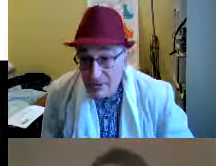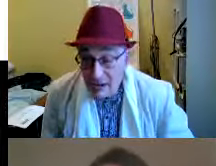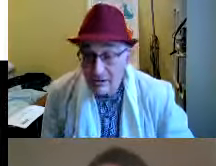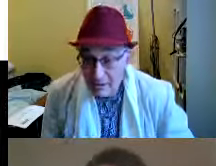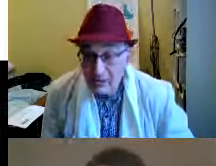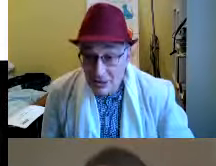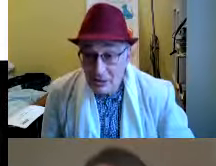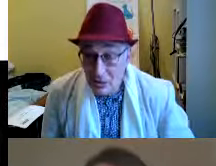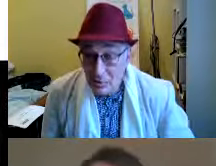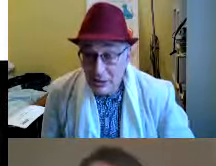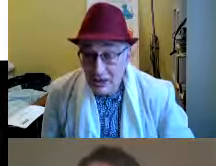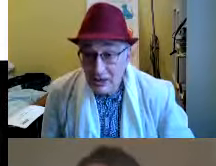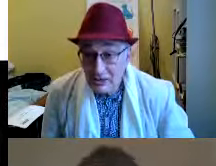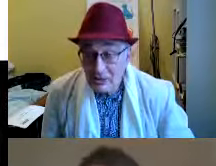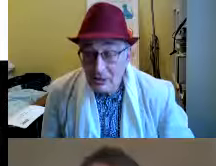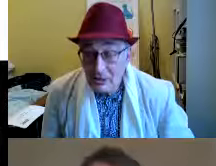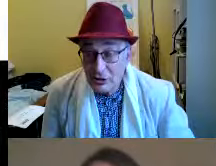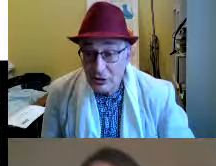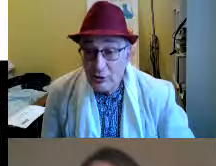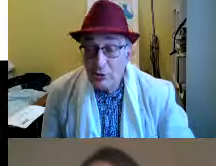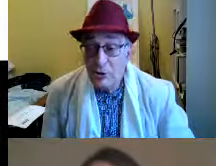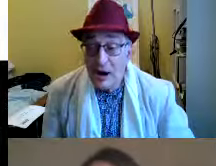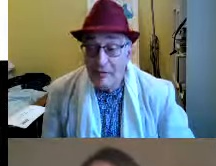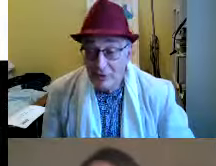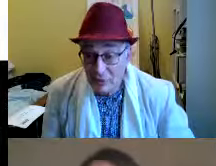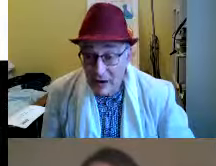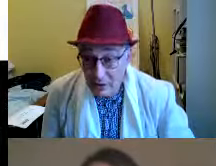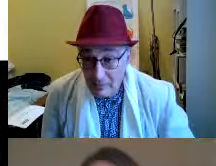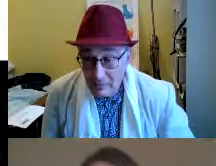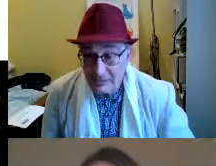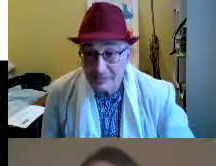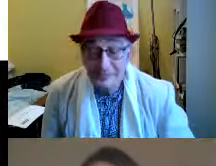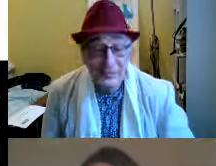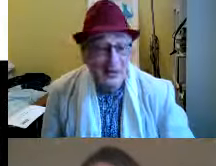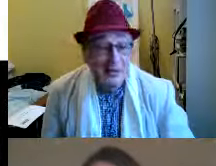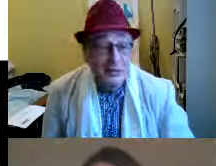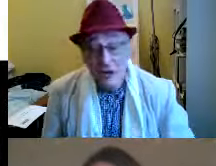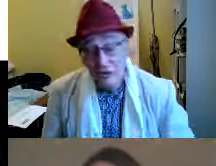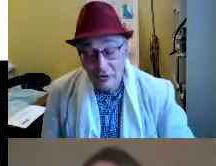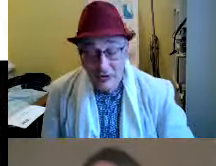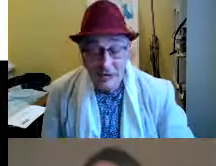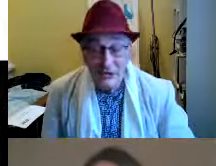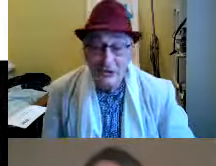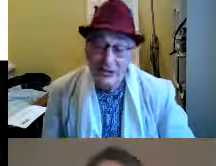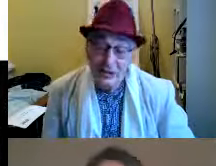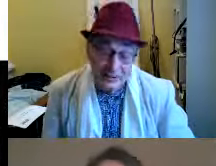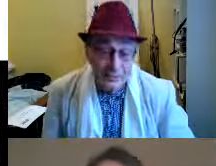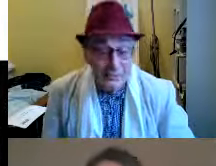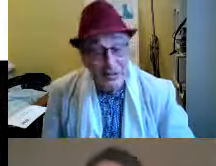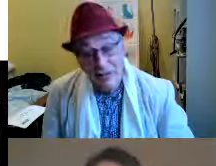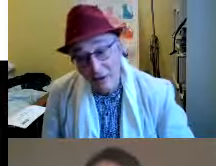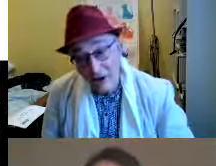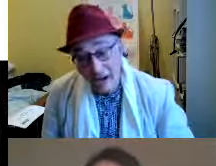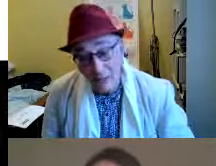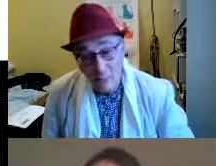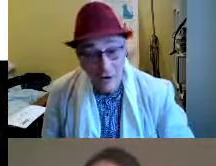yeah so we can send you aaron's powerpoint not as great as seeing him at work